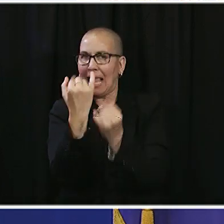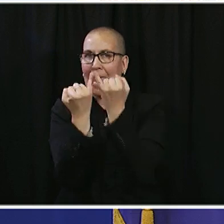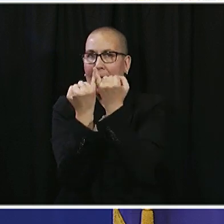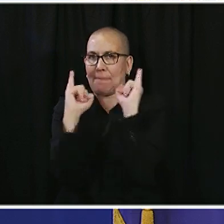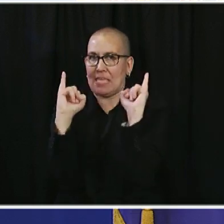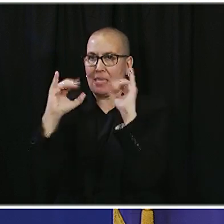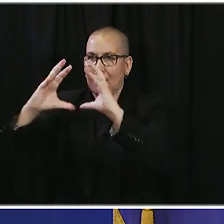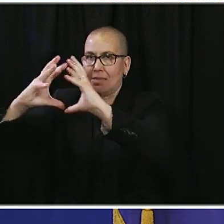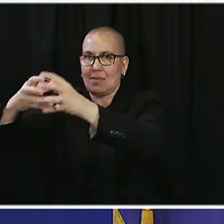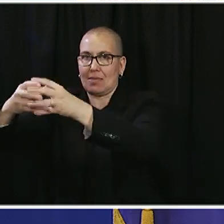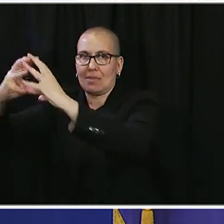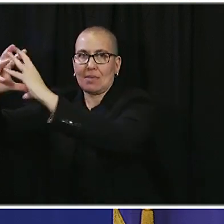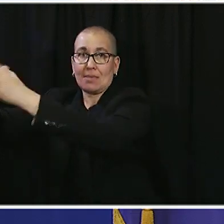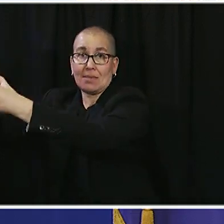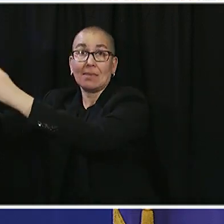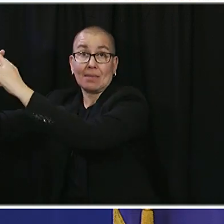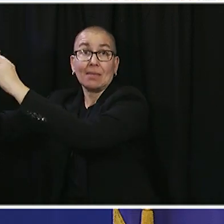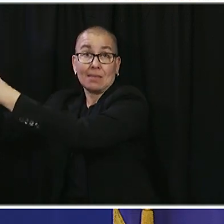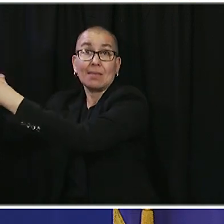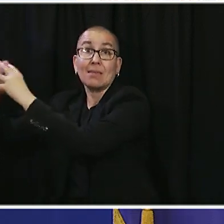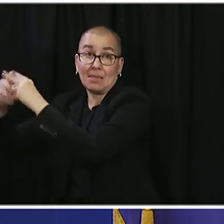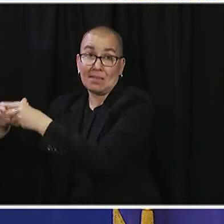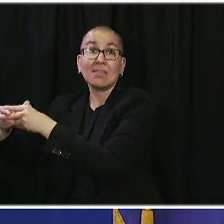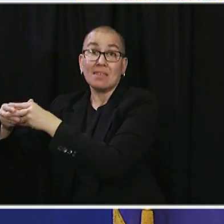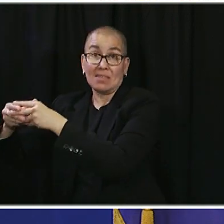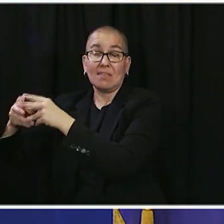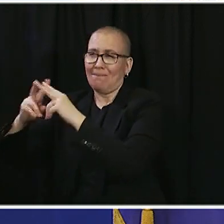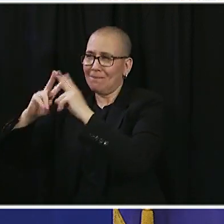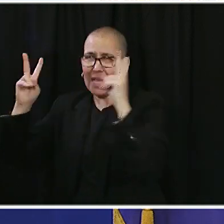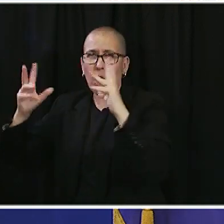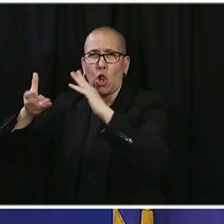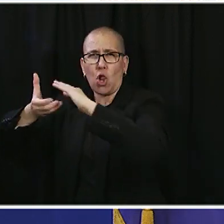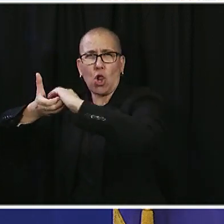ENTITIES. THEY, MANY TIMES, WORK TOGETHER